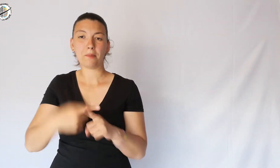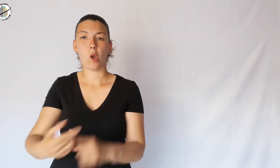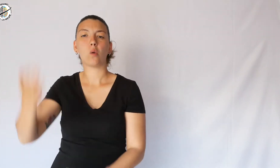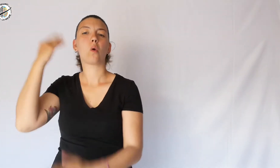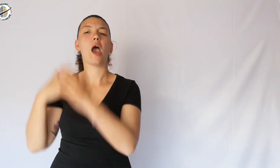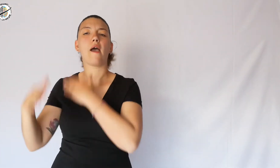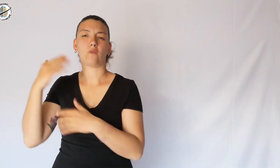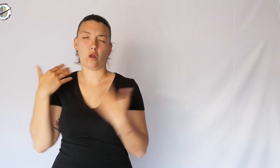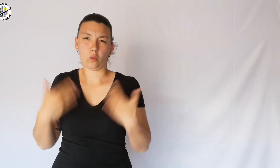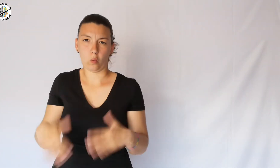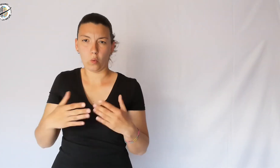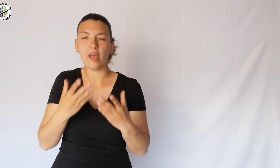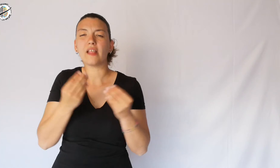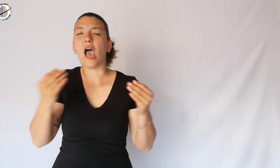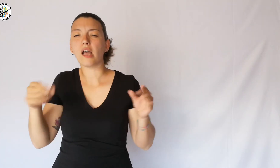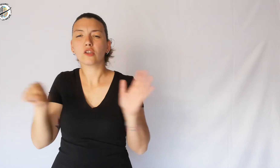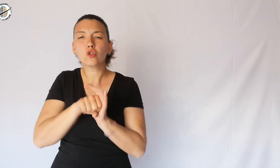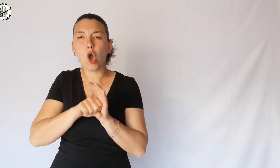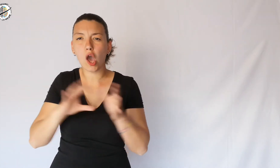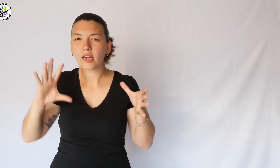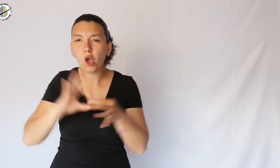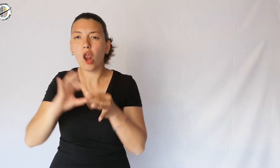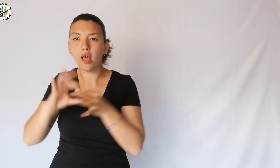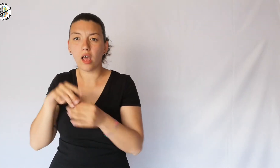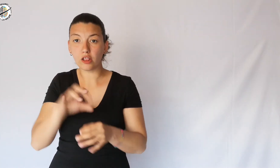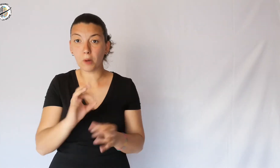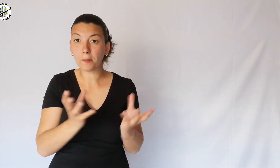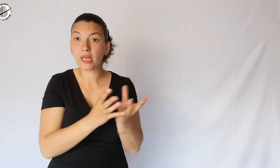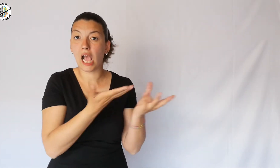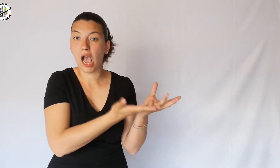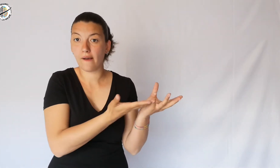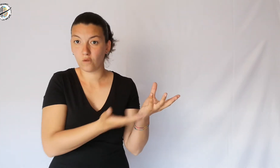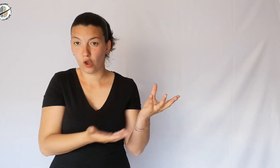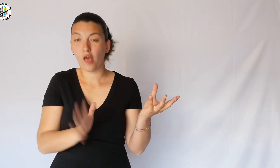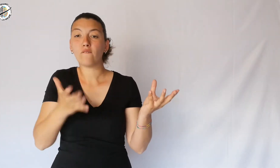Once there were also many stories related to cabbage,